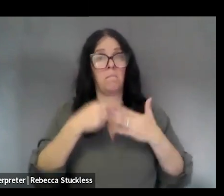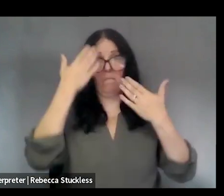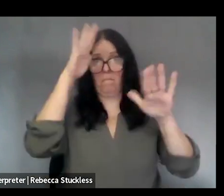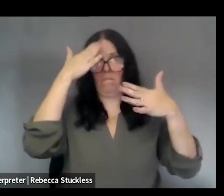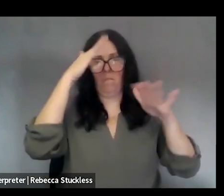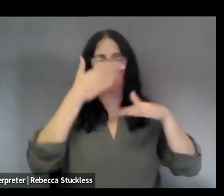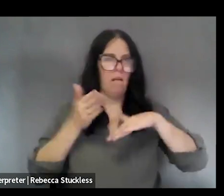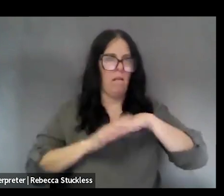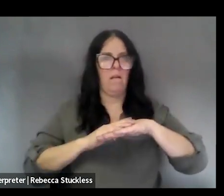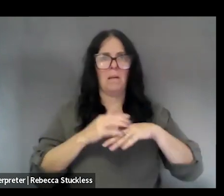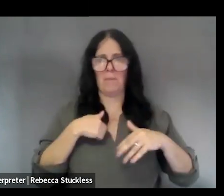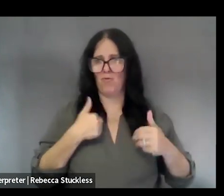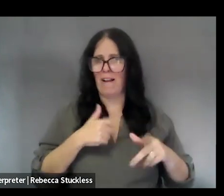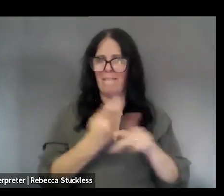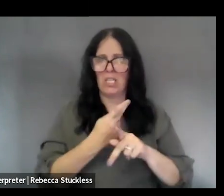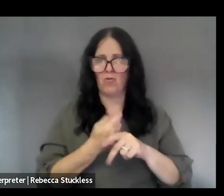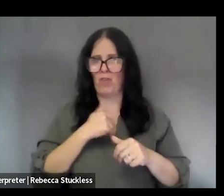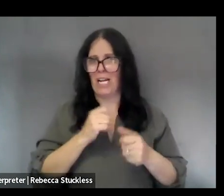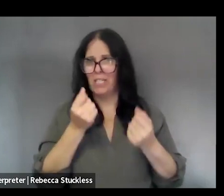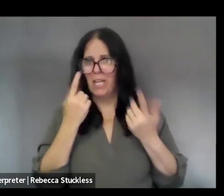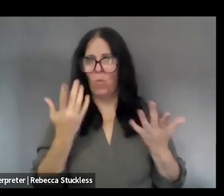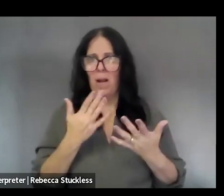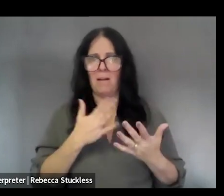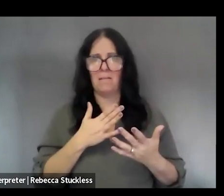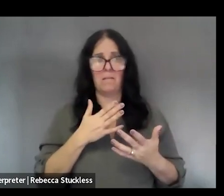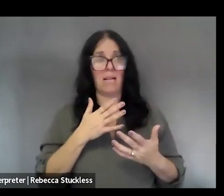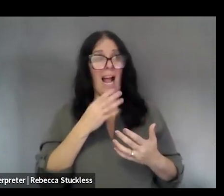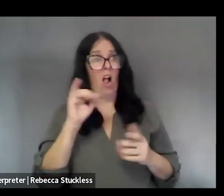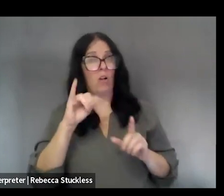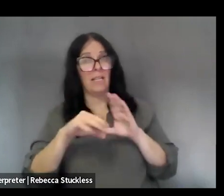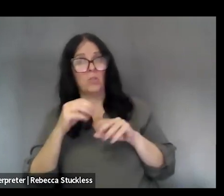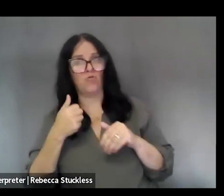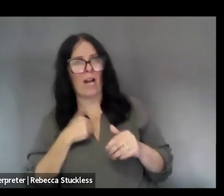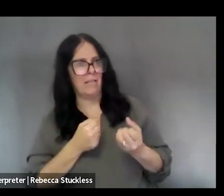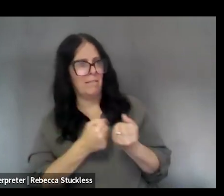someone trying to like understand what your family member might be going through, so these are